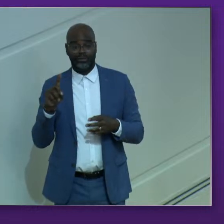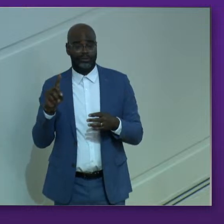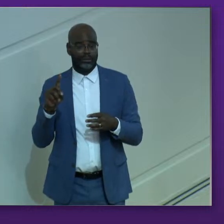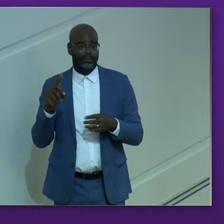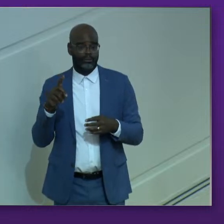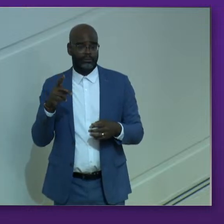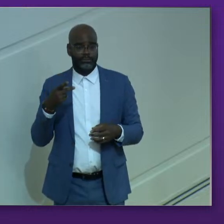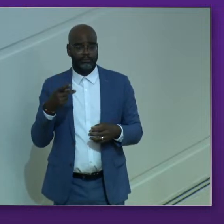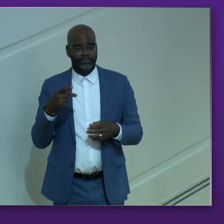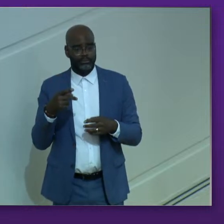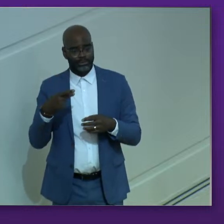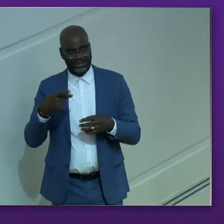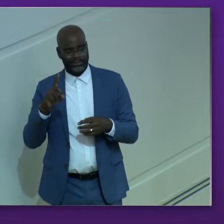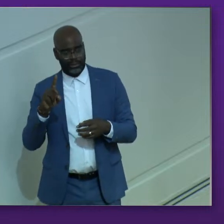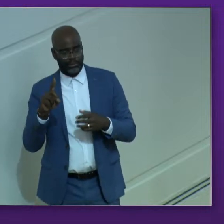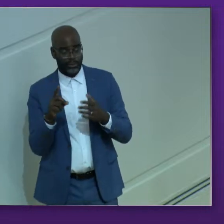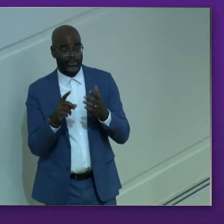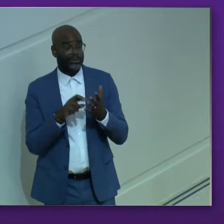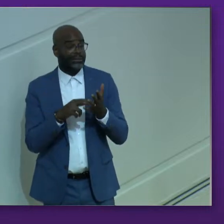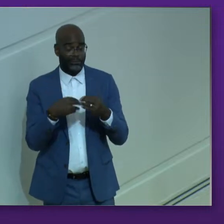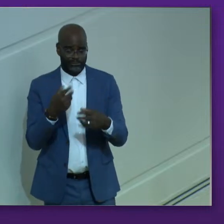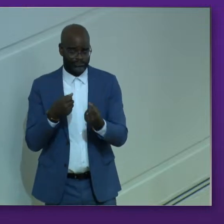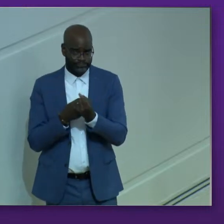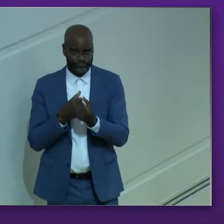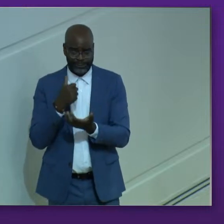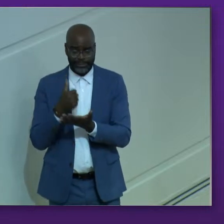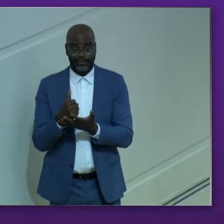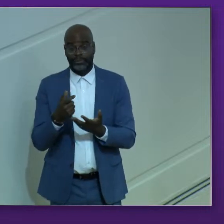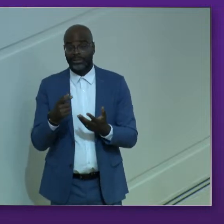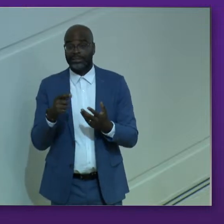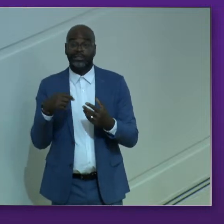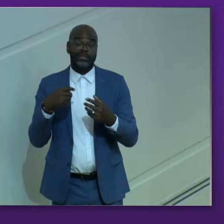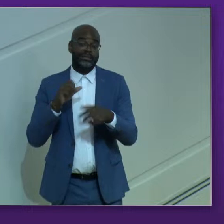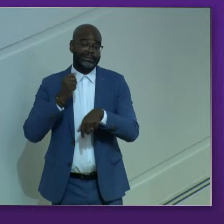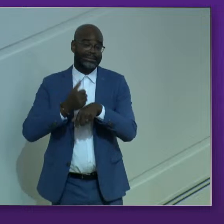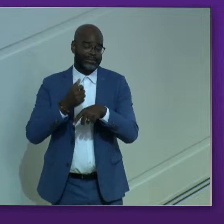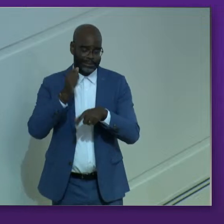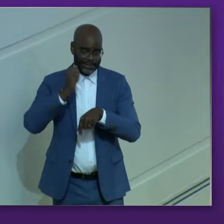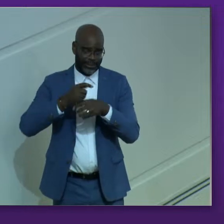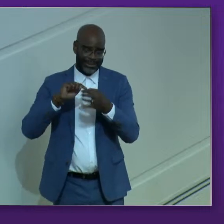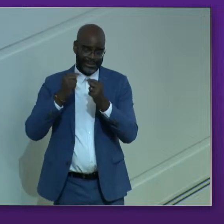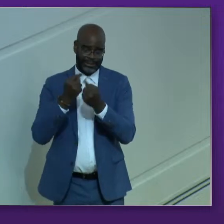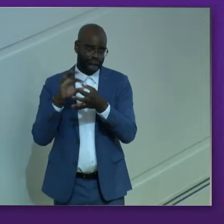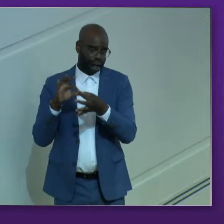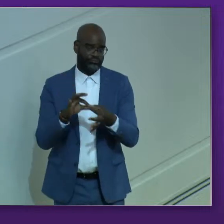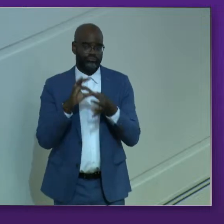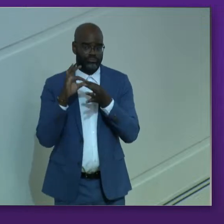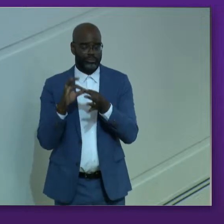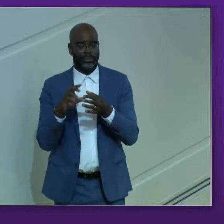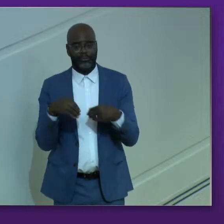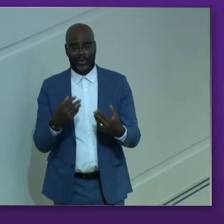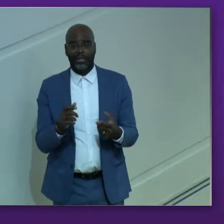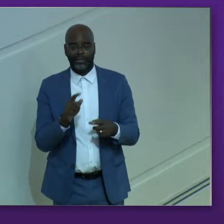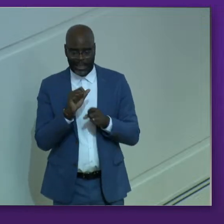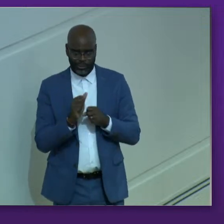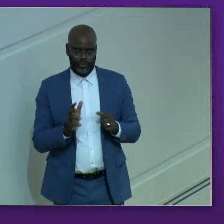HEADQUARTERS CONGRATULATIONS AND JOIN ME IN THANKING THIS TEAM. OUR NEXT AWARD GOES TO THE